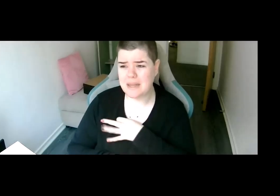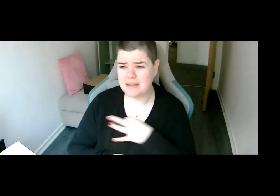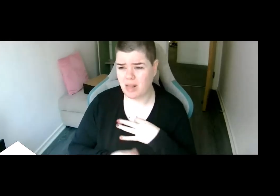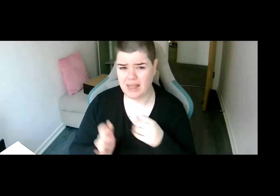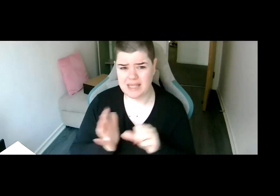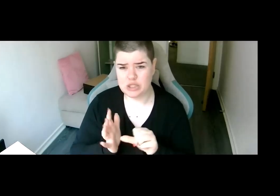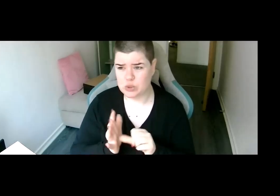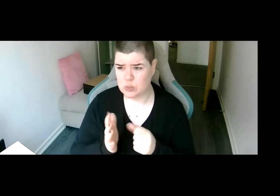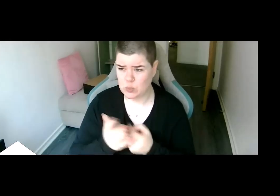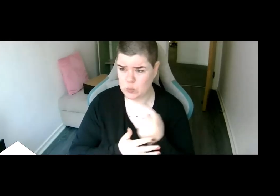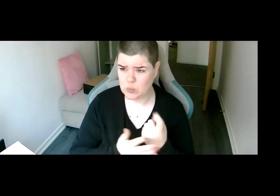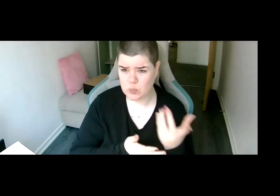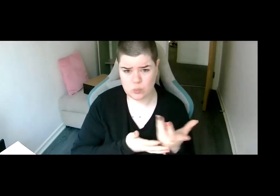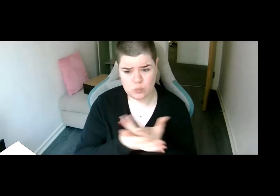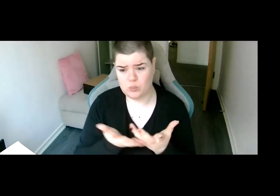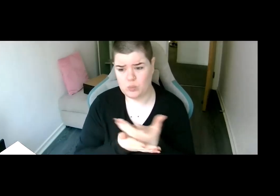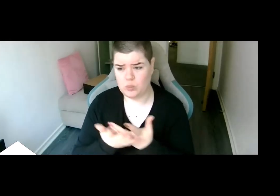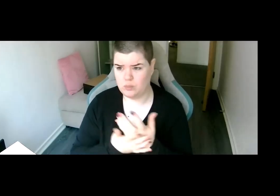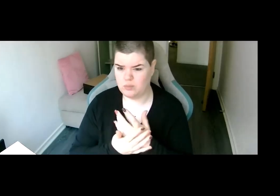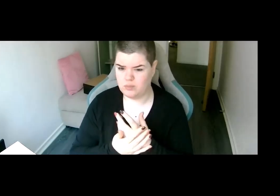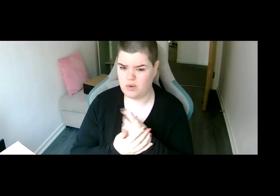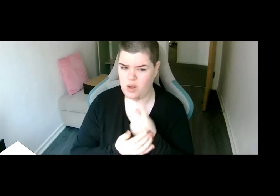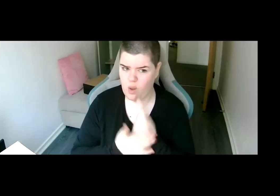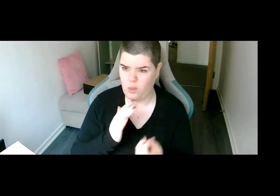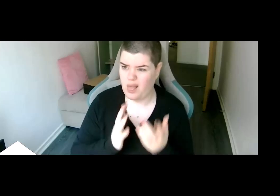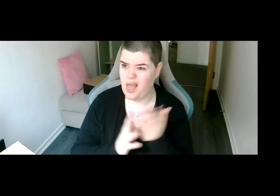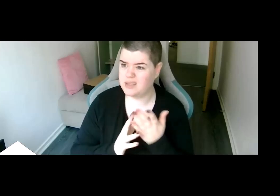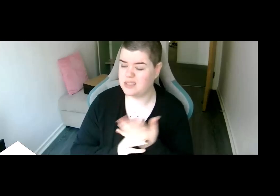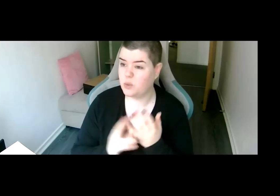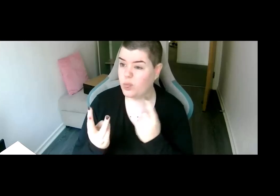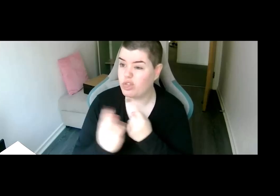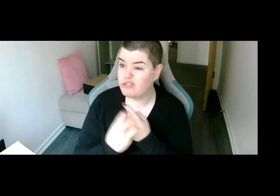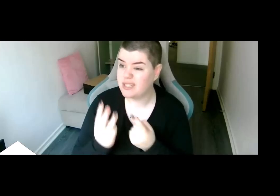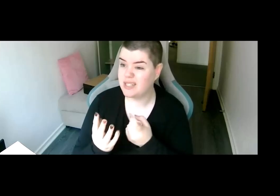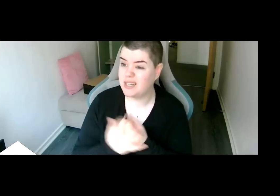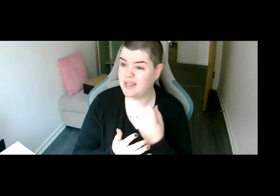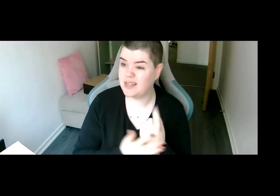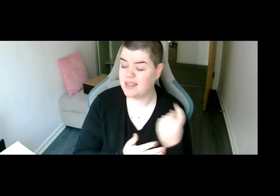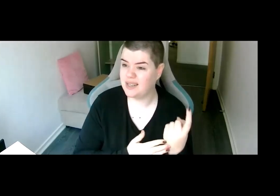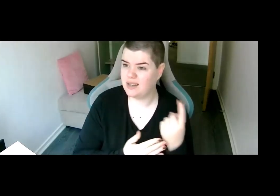So, through all the medical issues, all the discussions she had, she only had access three times.